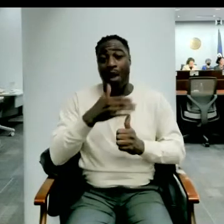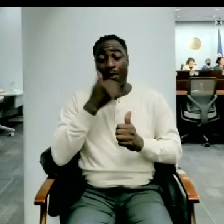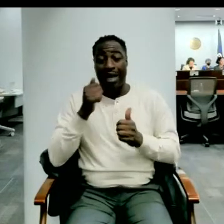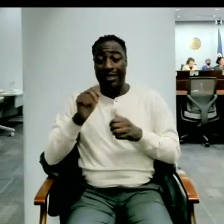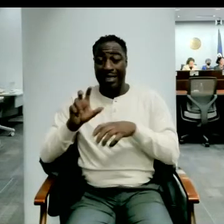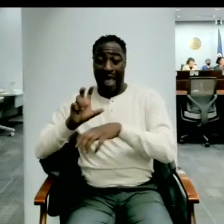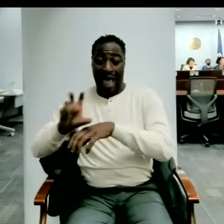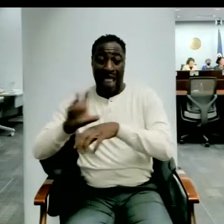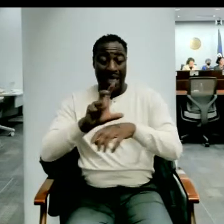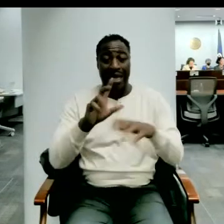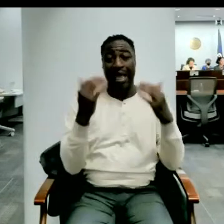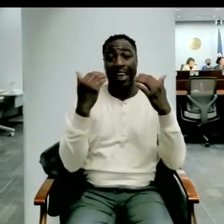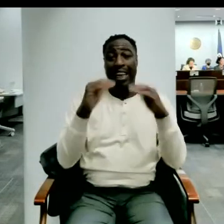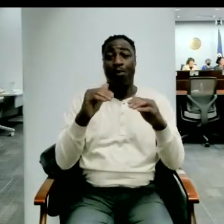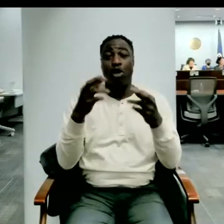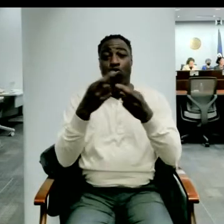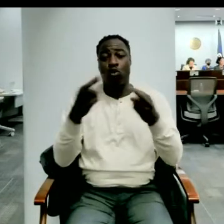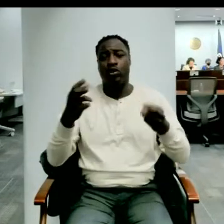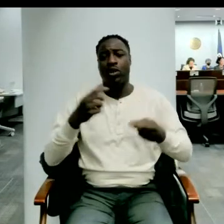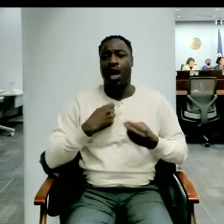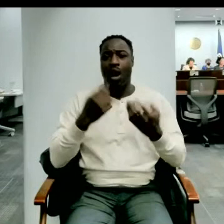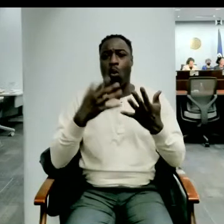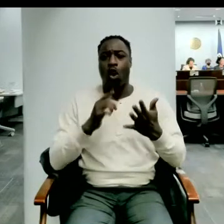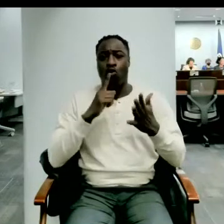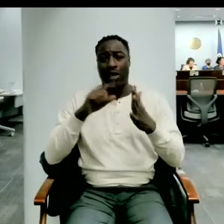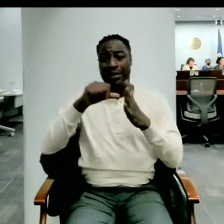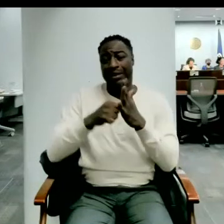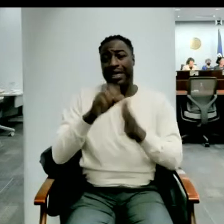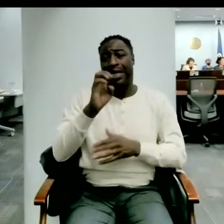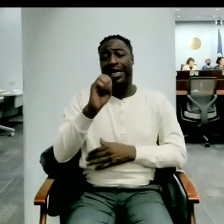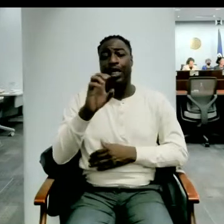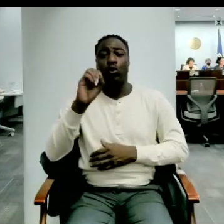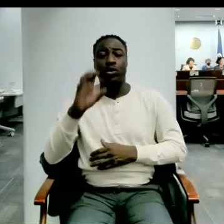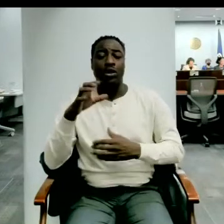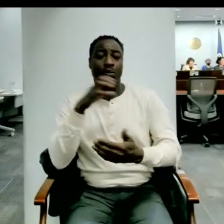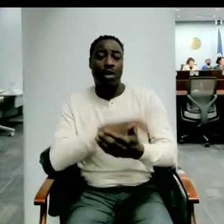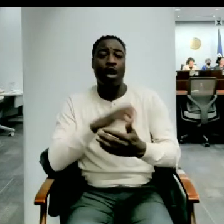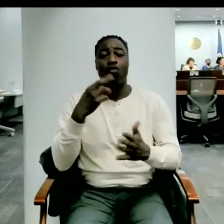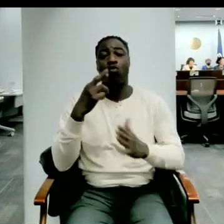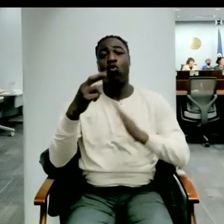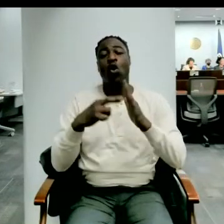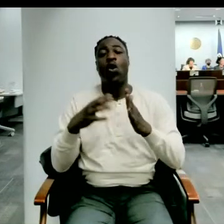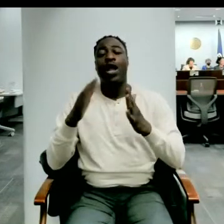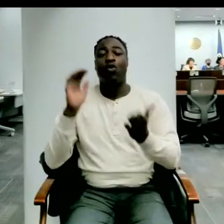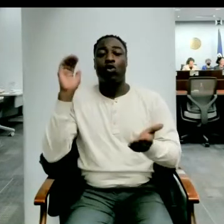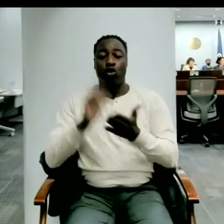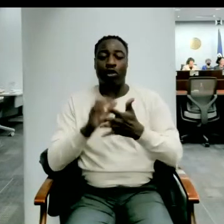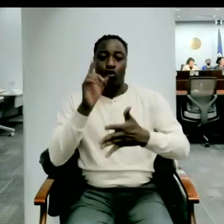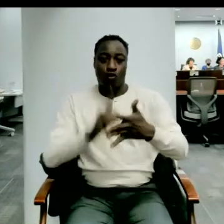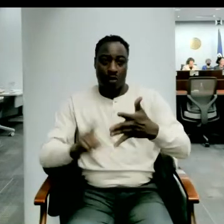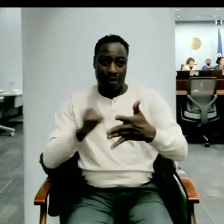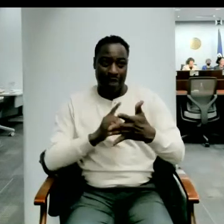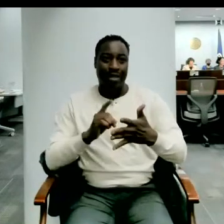limited resources, I want to highlight the EEOC powerful role in reducing discrimination impacting